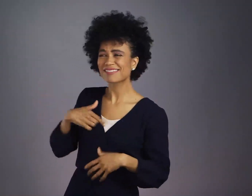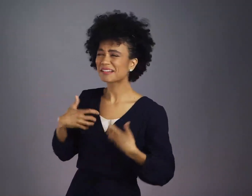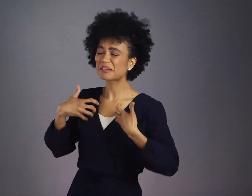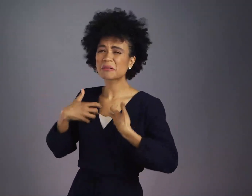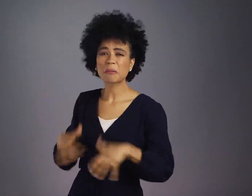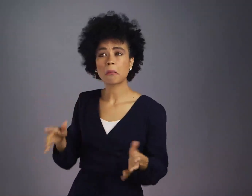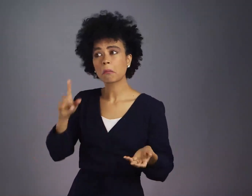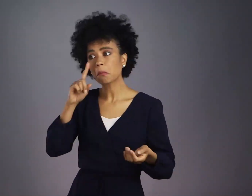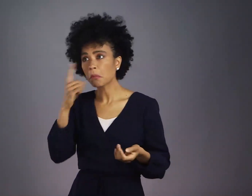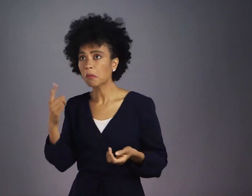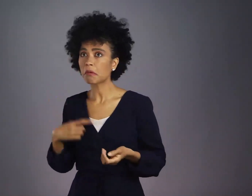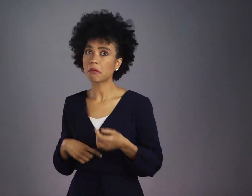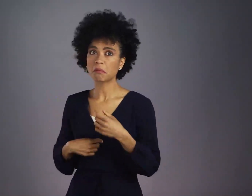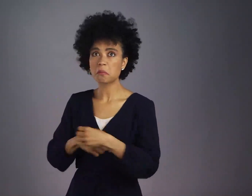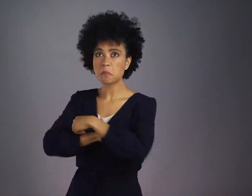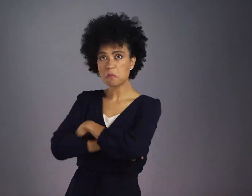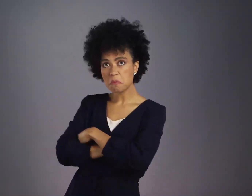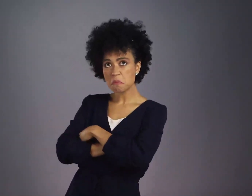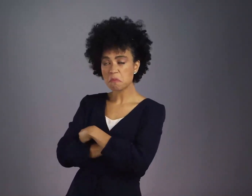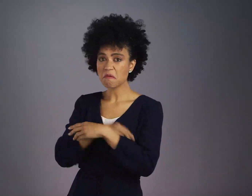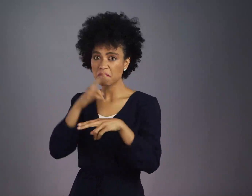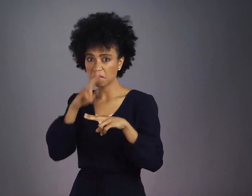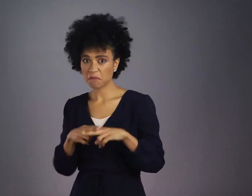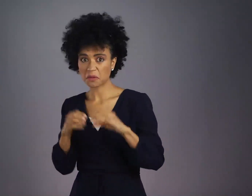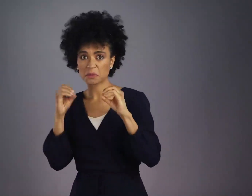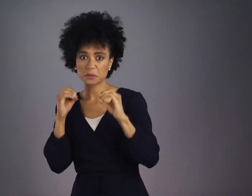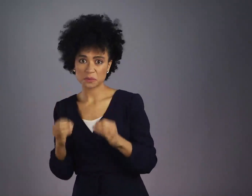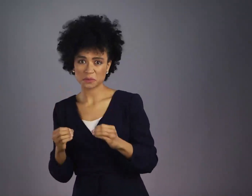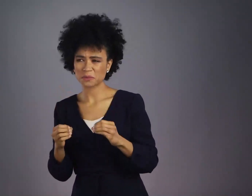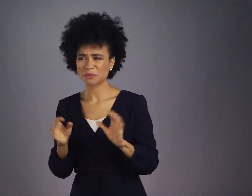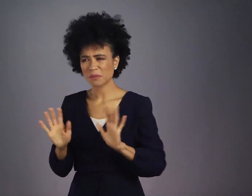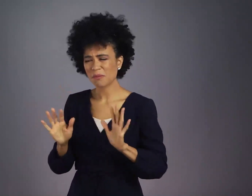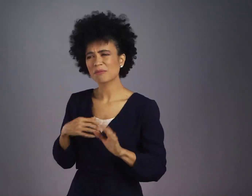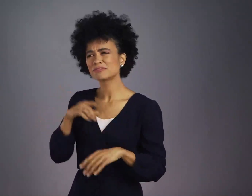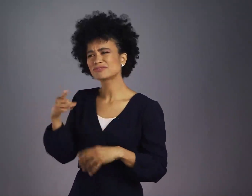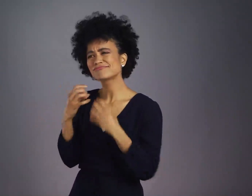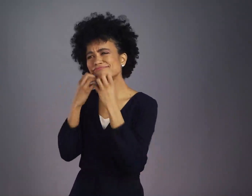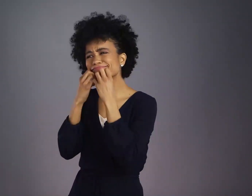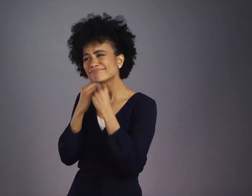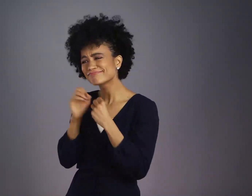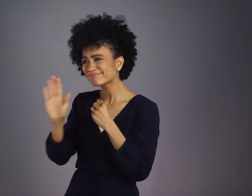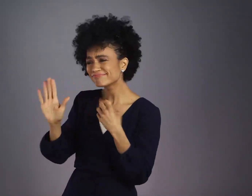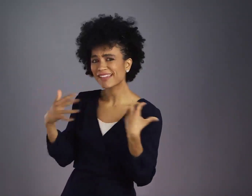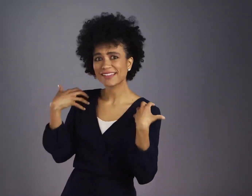Say you do not want to be a wet blanket; that you only want him to take care of his health.